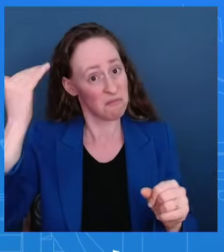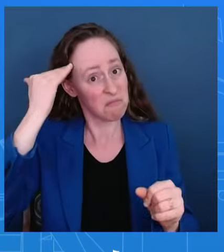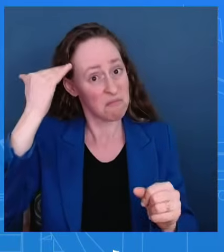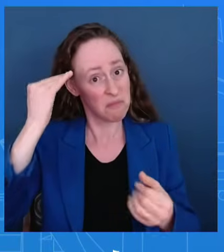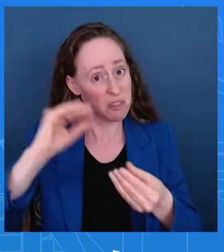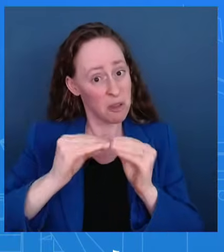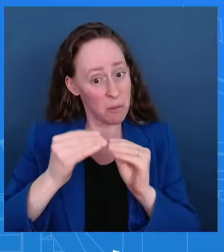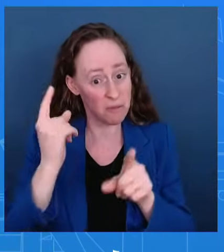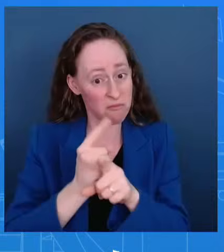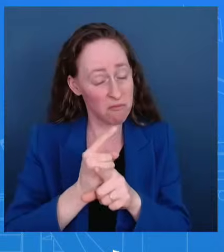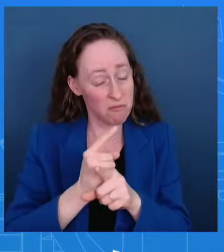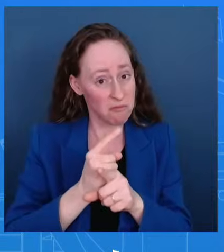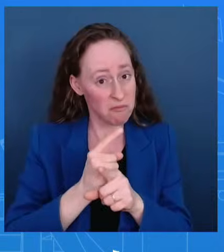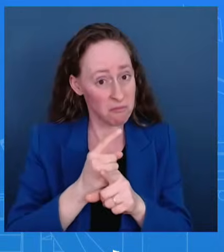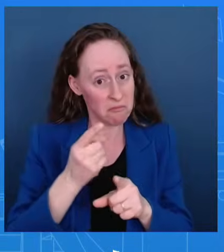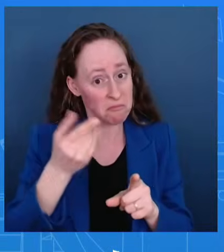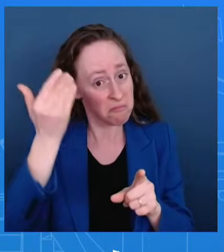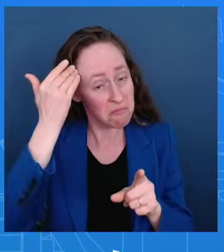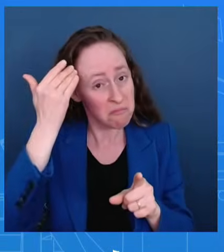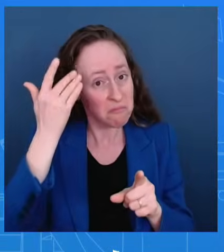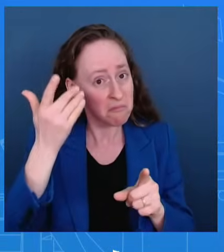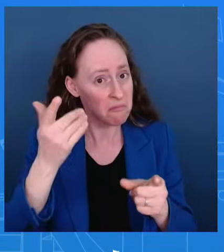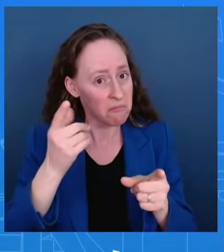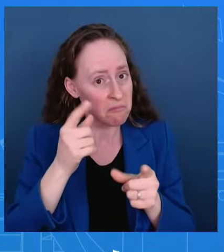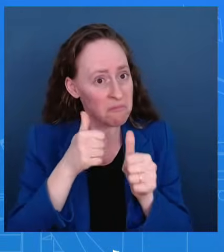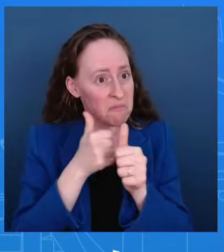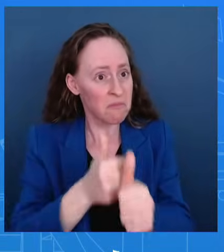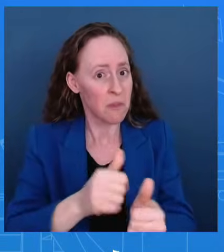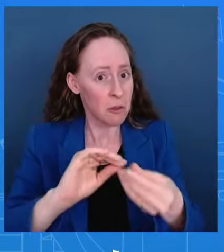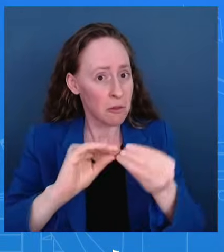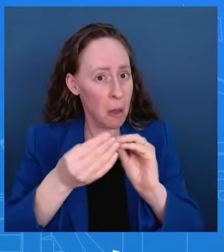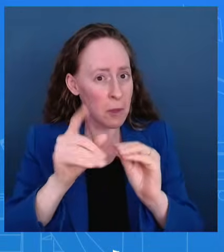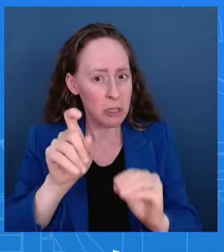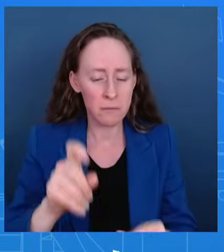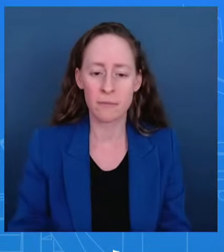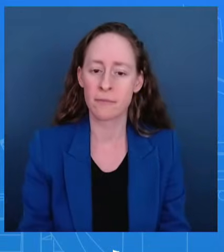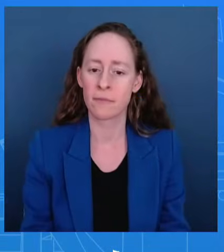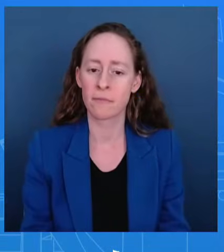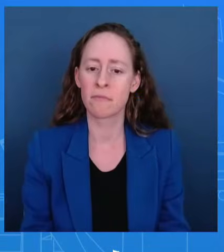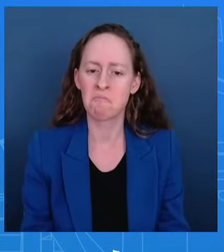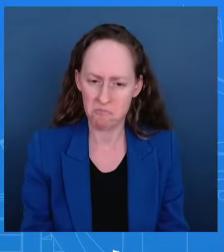And you've heard him talk about the more than 30,000 people that have been killed,